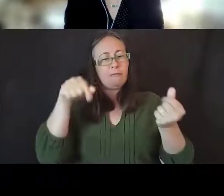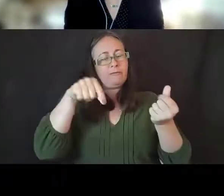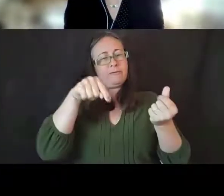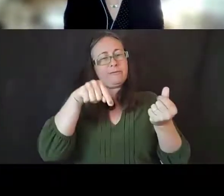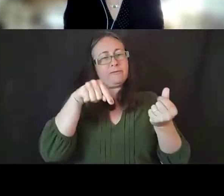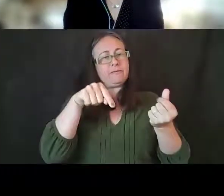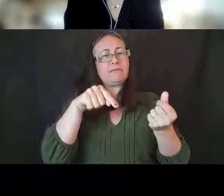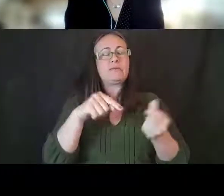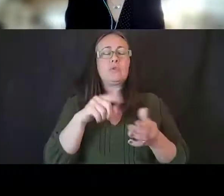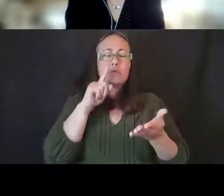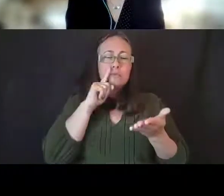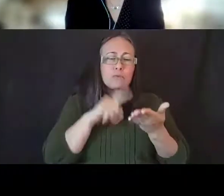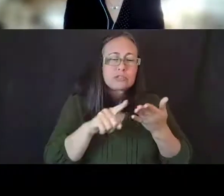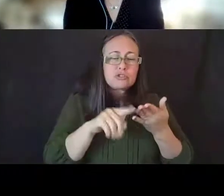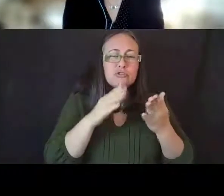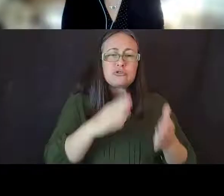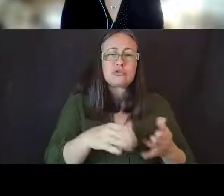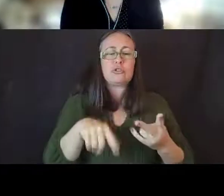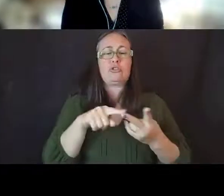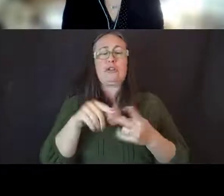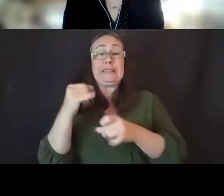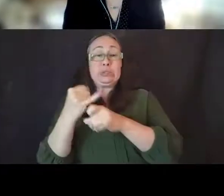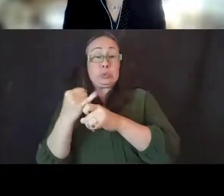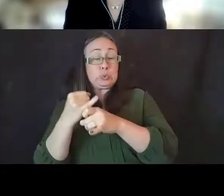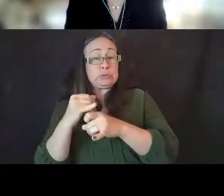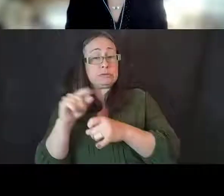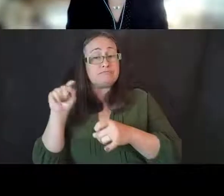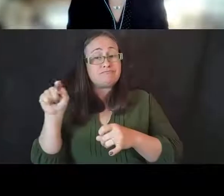researchers, institutions alike, as well as funders.